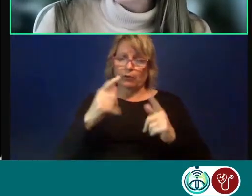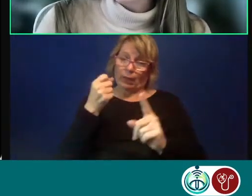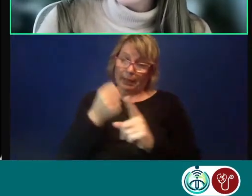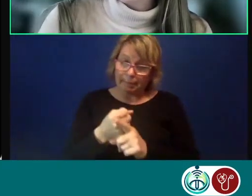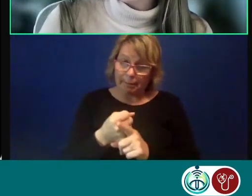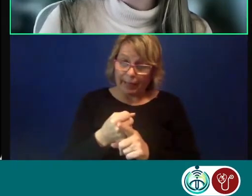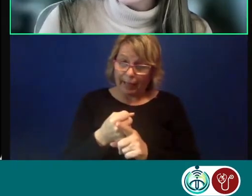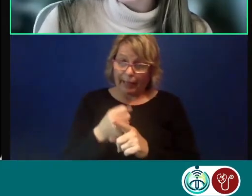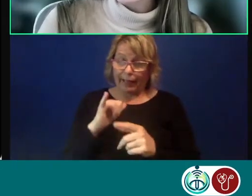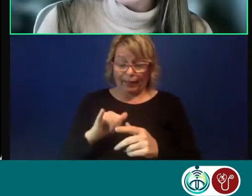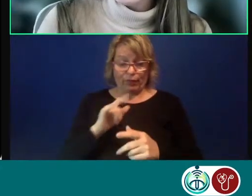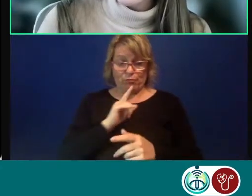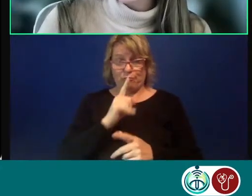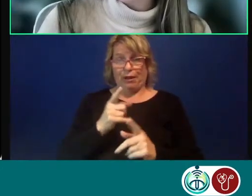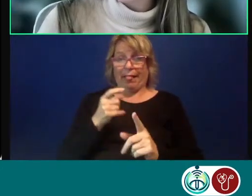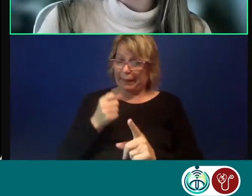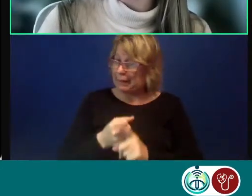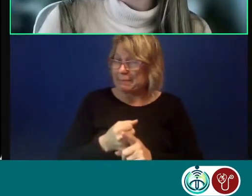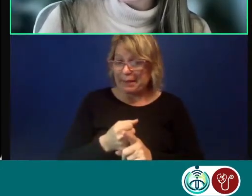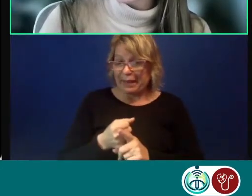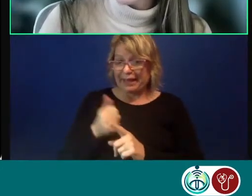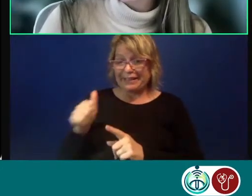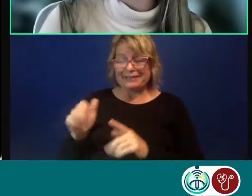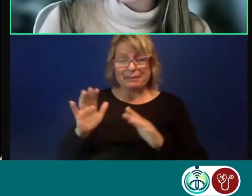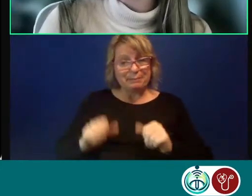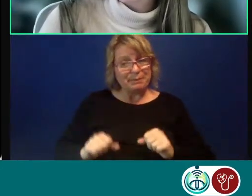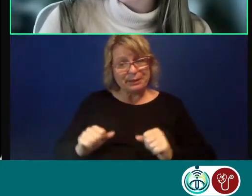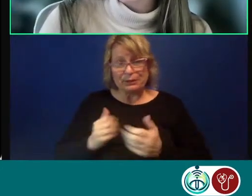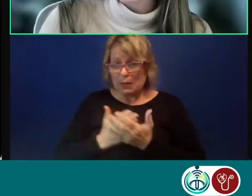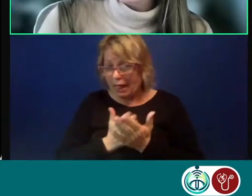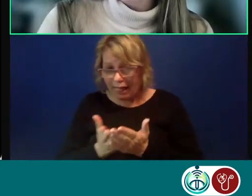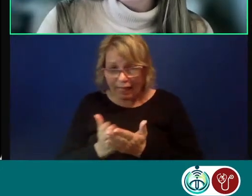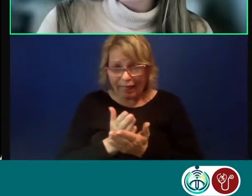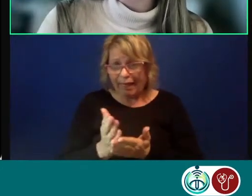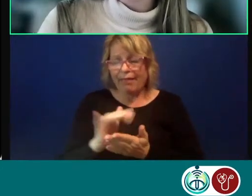and the very real impact that it had on his ability to navigate that appointment. And